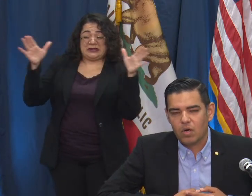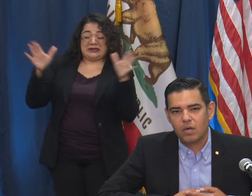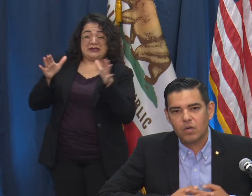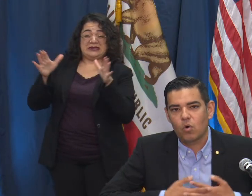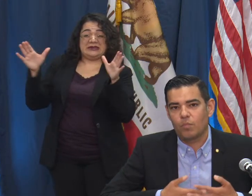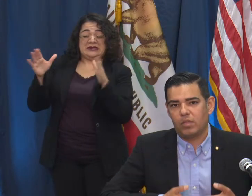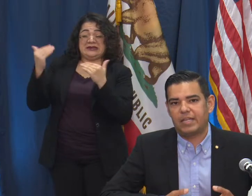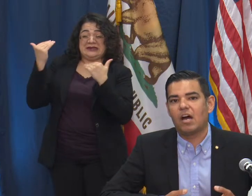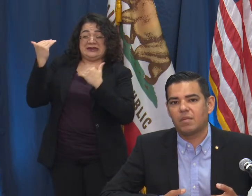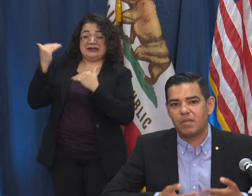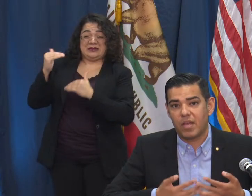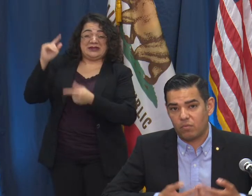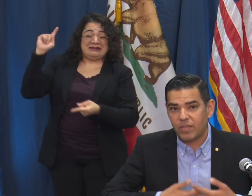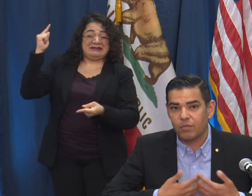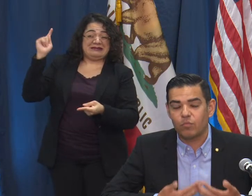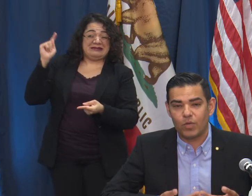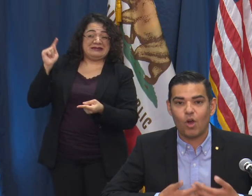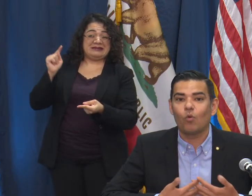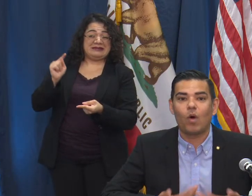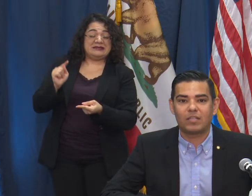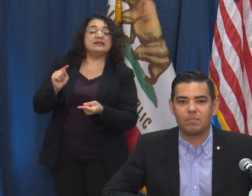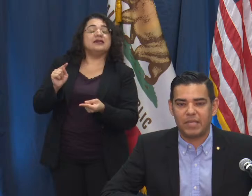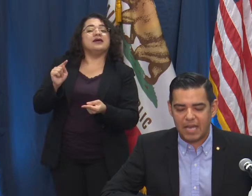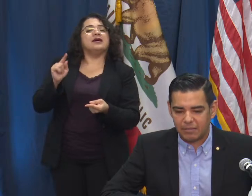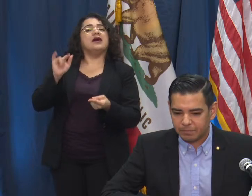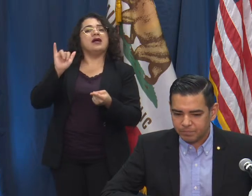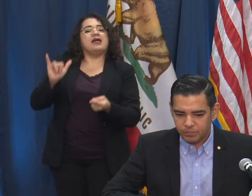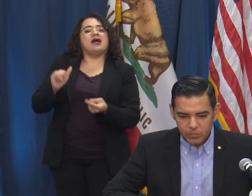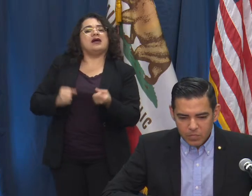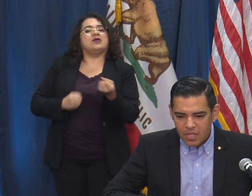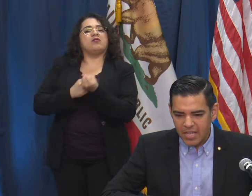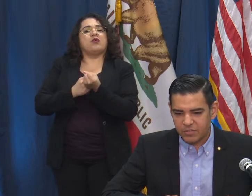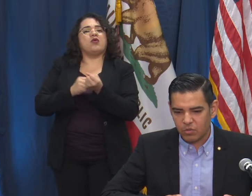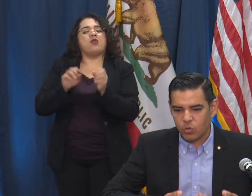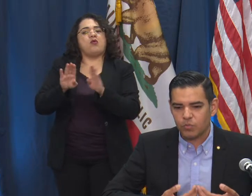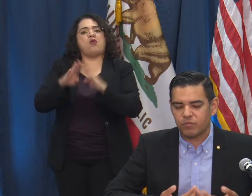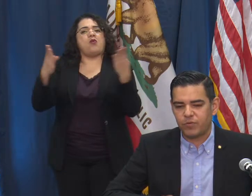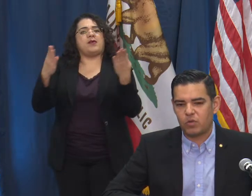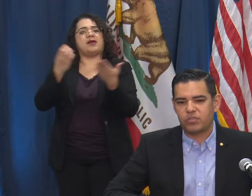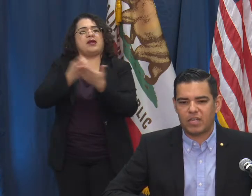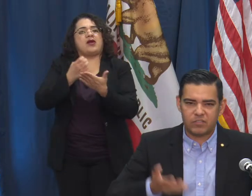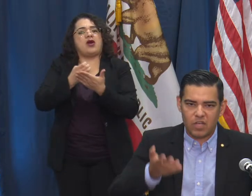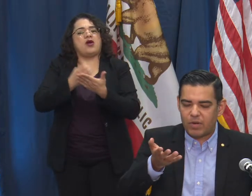normal economy that we all want to be at. So groups of folks and I saw what